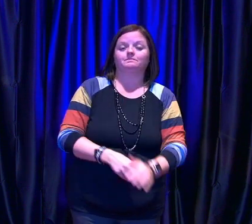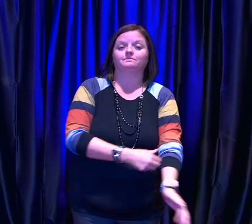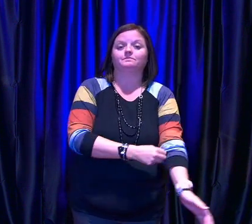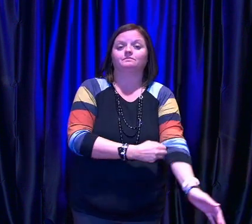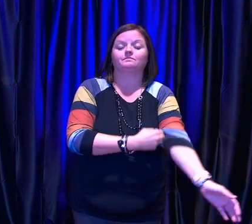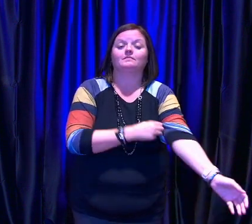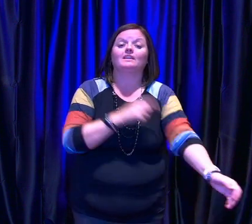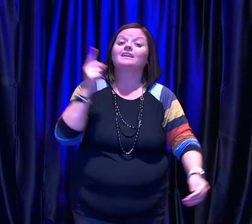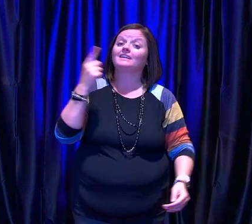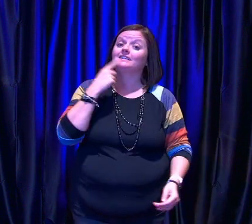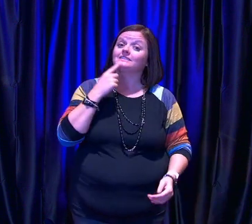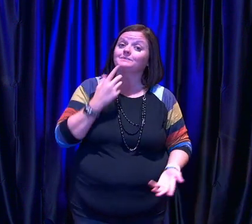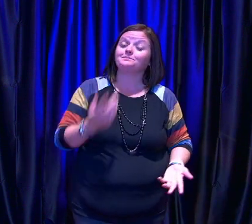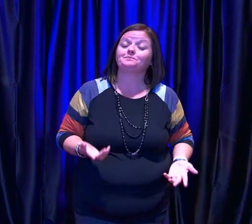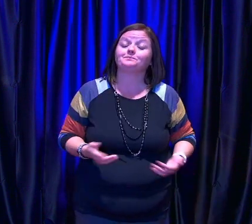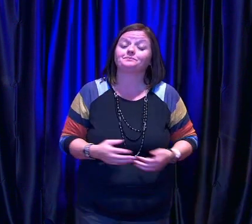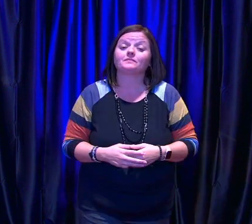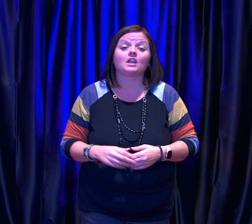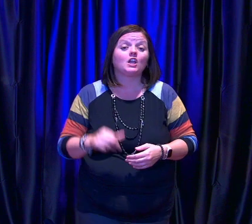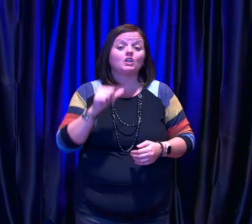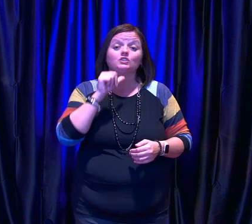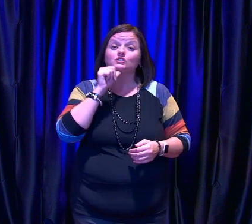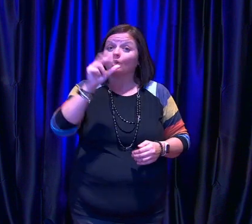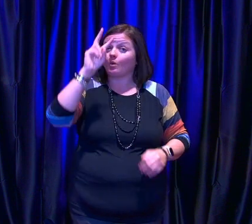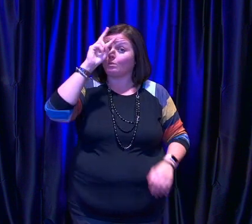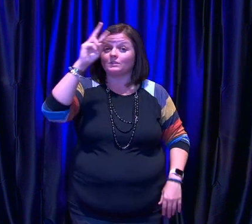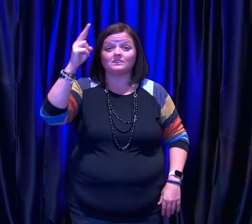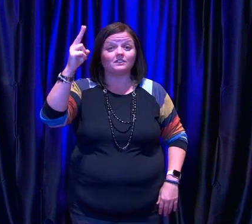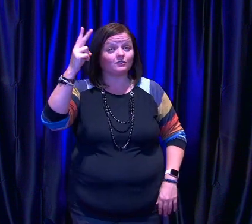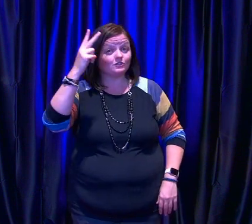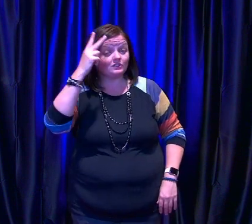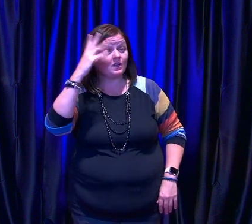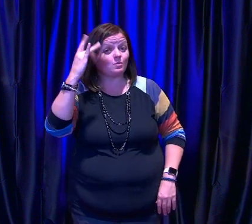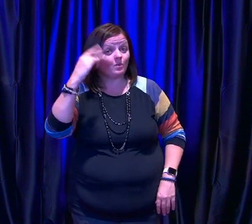he said this don't misunderstand why i have come